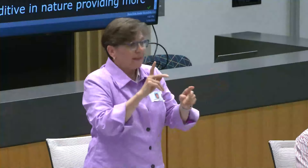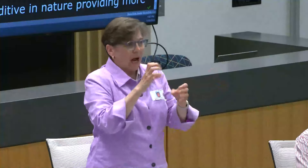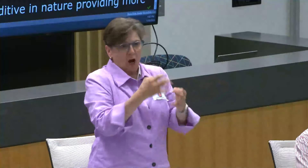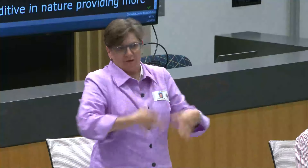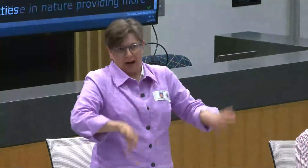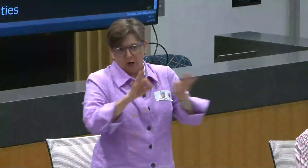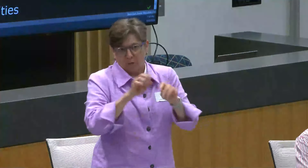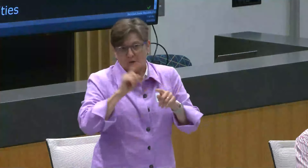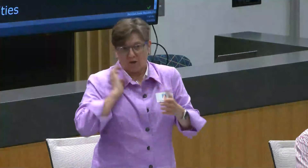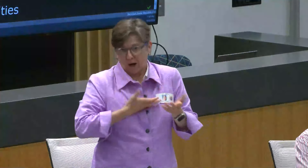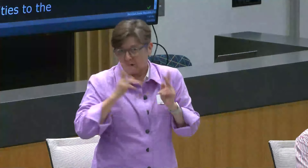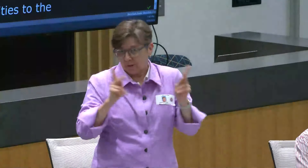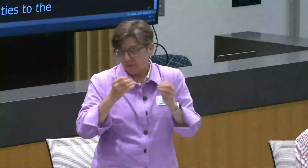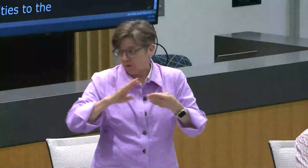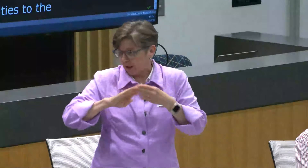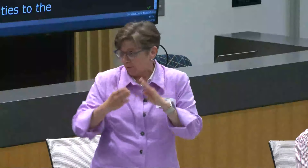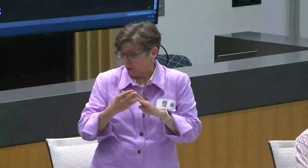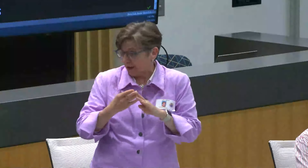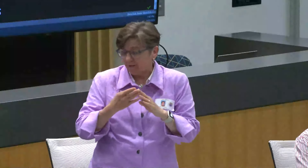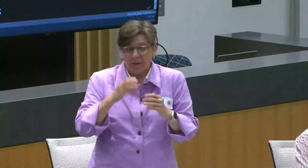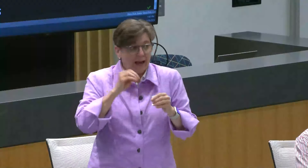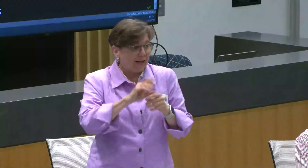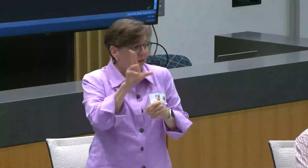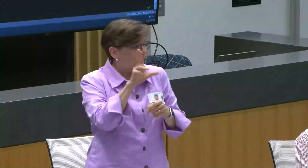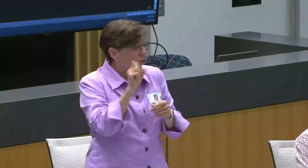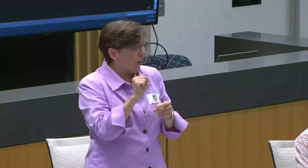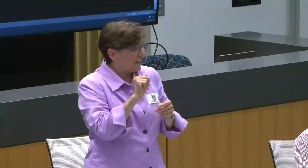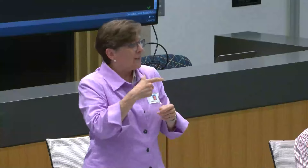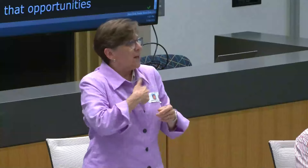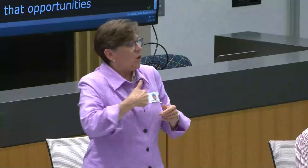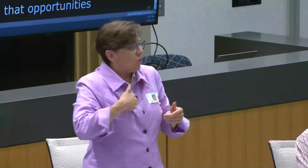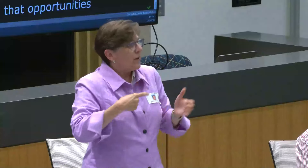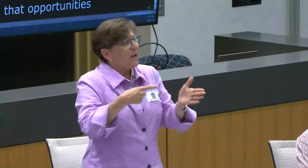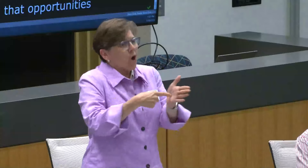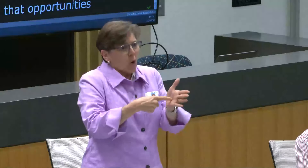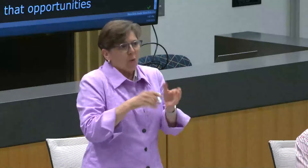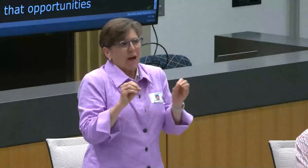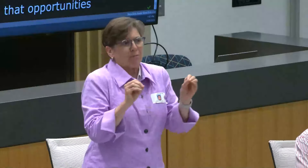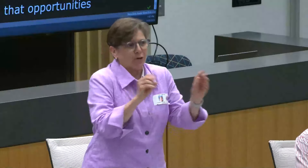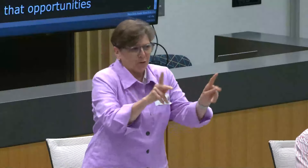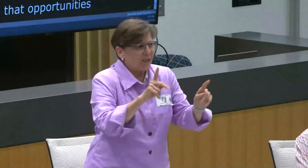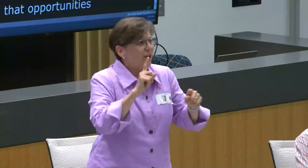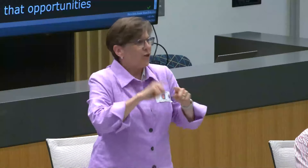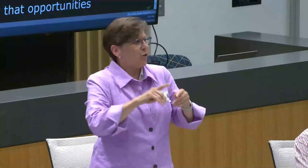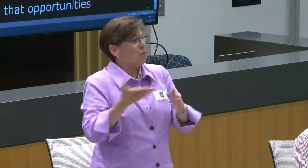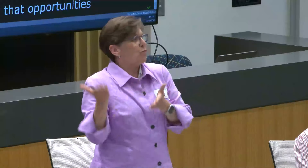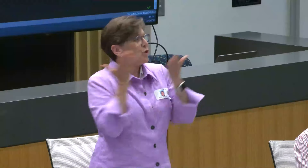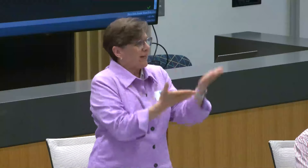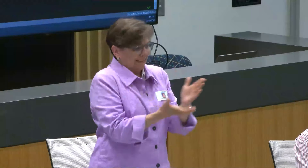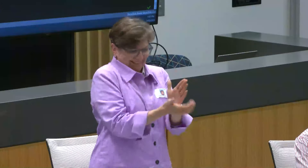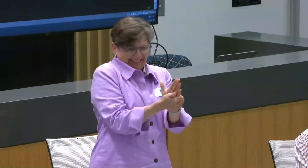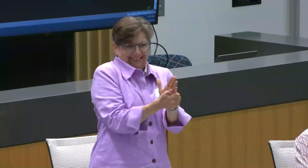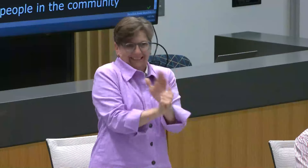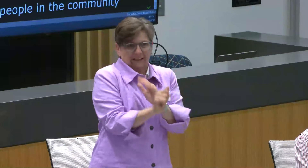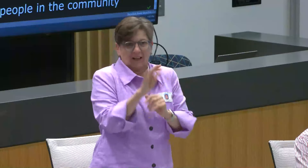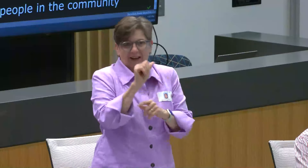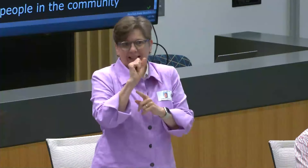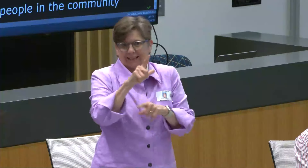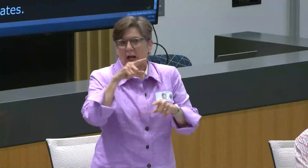IT, DVC IS NOT TAKING AWAY JOBS FROM ANYONE ELSE BUT RATHER IT'S ADDITIVE IN NATURE PROVIDING MORE JOB OPPORTUNITIES TO THE